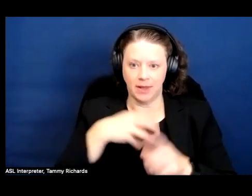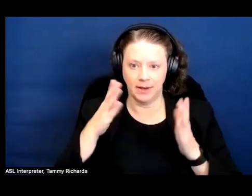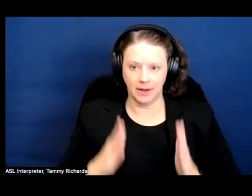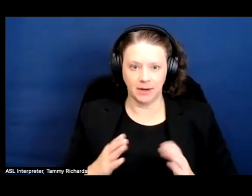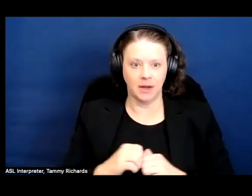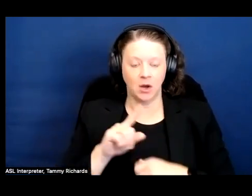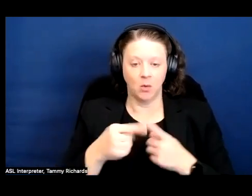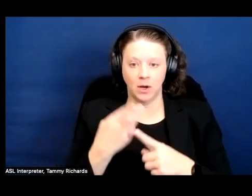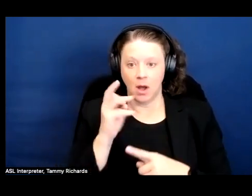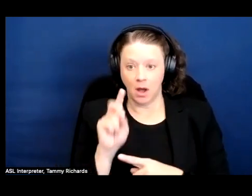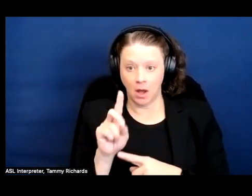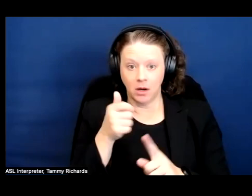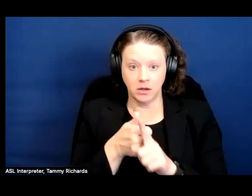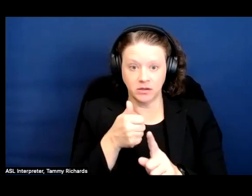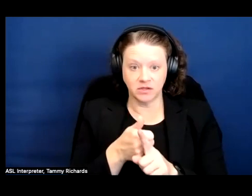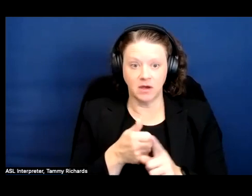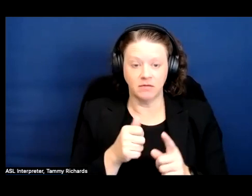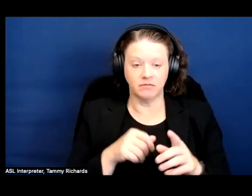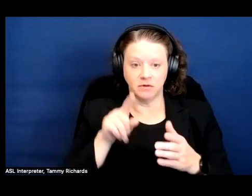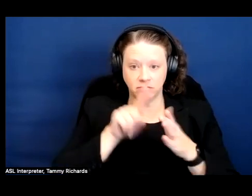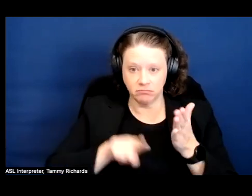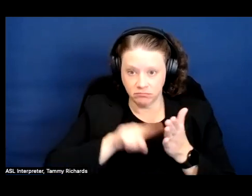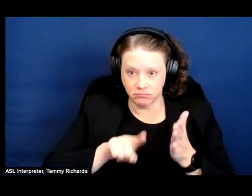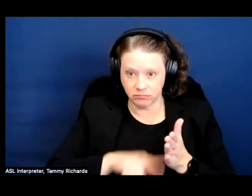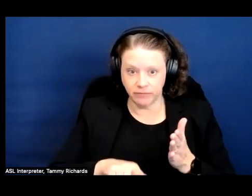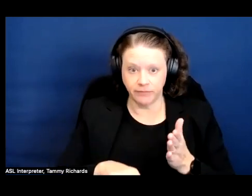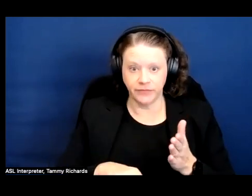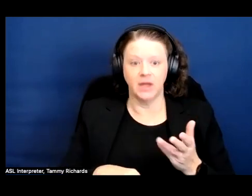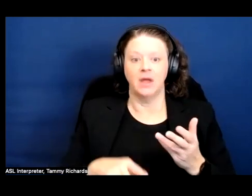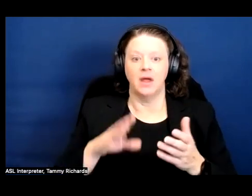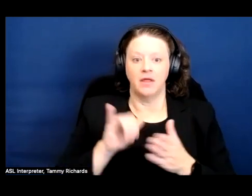[Amalea] Hi, everyone. Thank you so much, Michelle. That was fantastic.